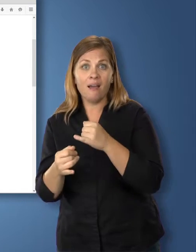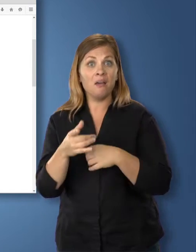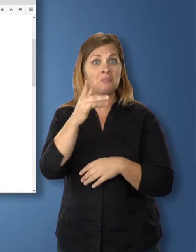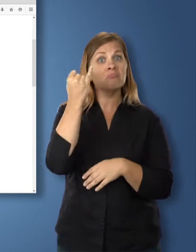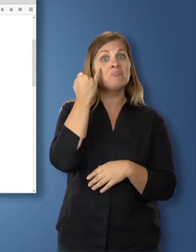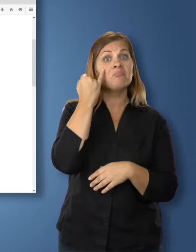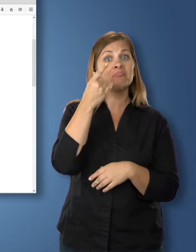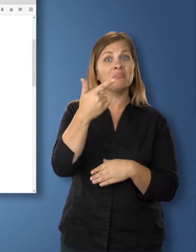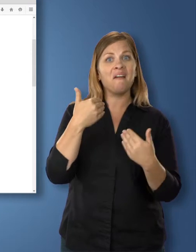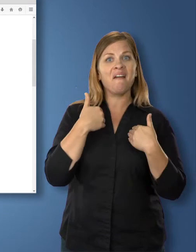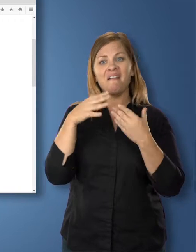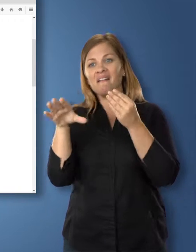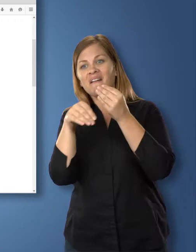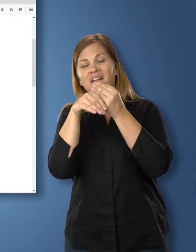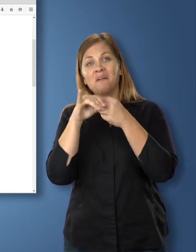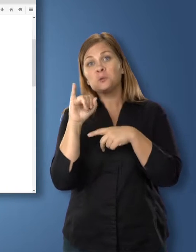First it asks for your name.